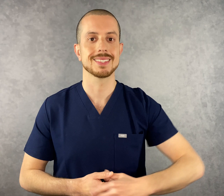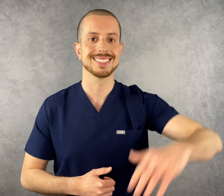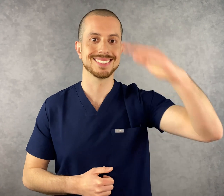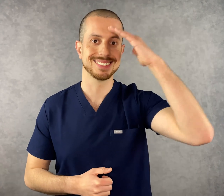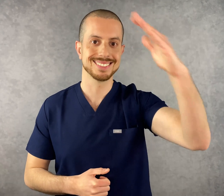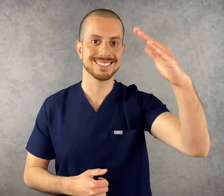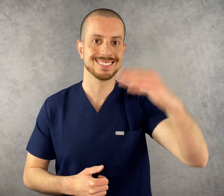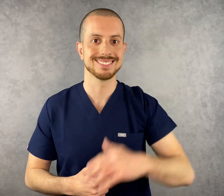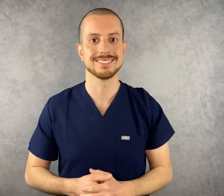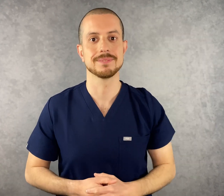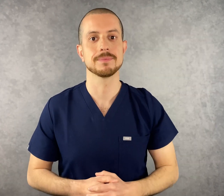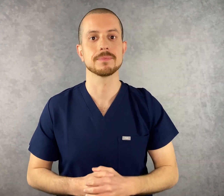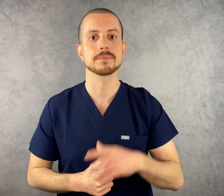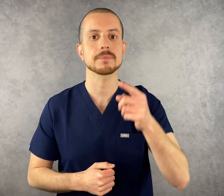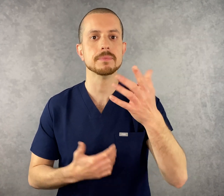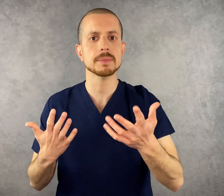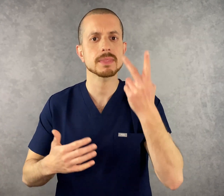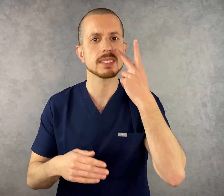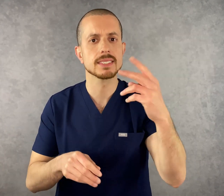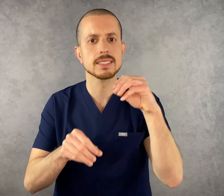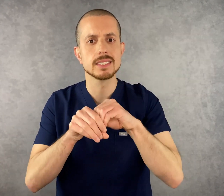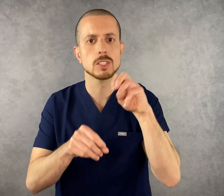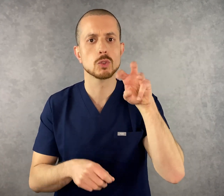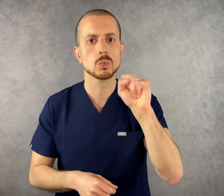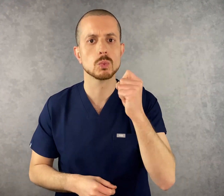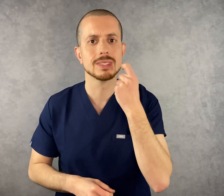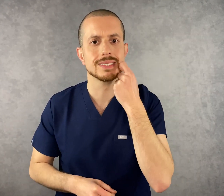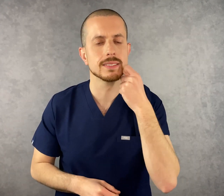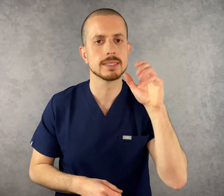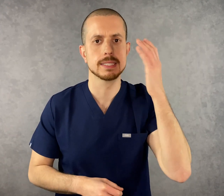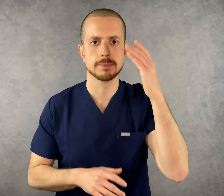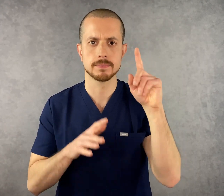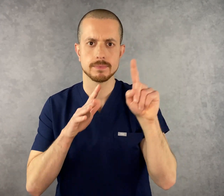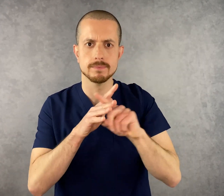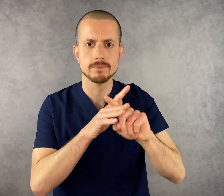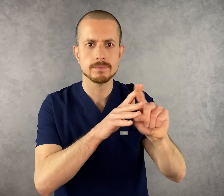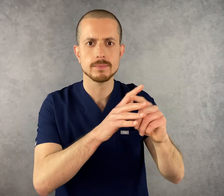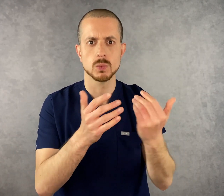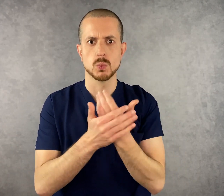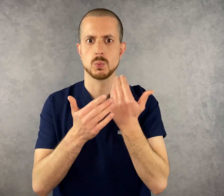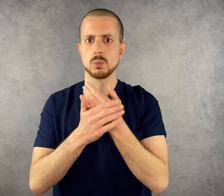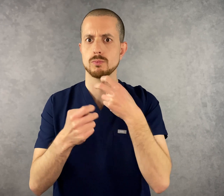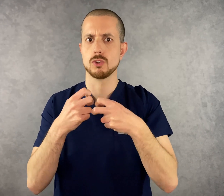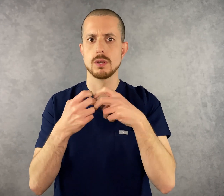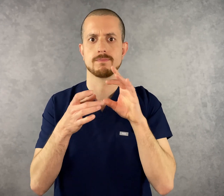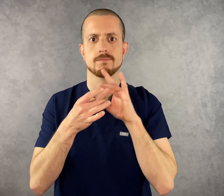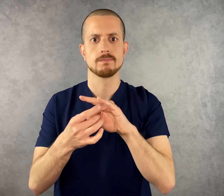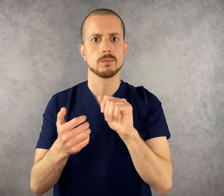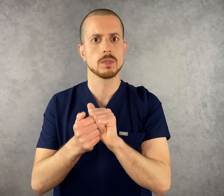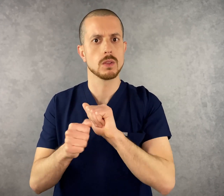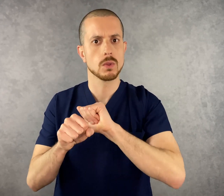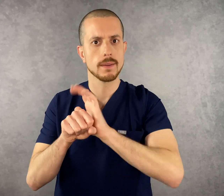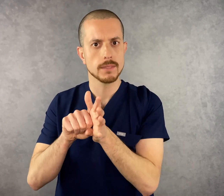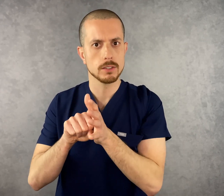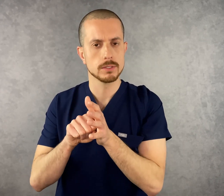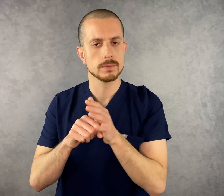Hey! You may have seen in the news recently that there are apparently reports of a new complication associated with coronavirus.